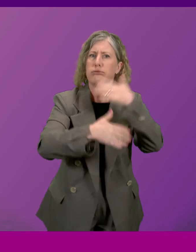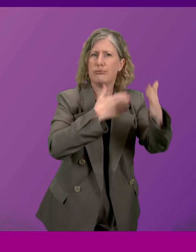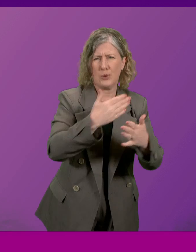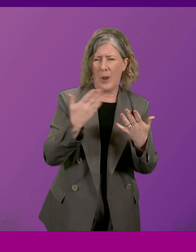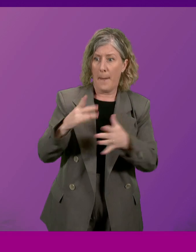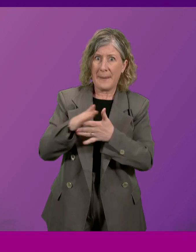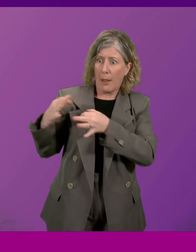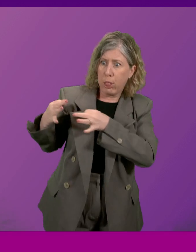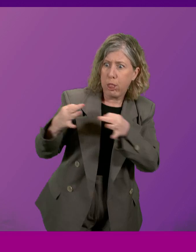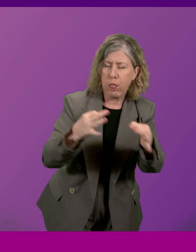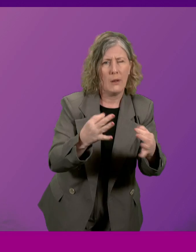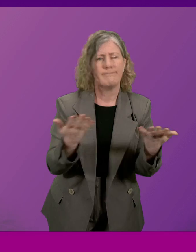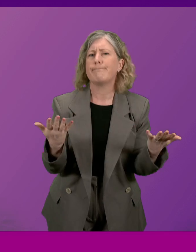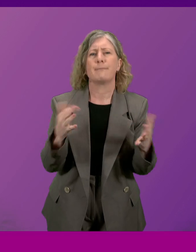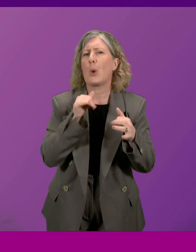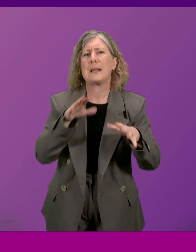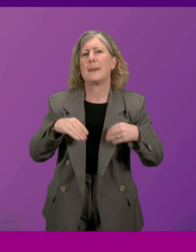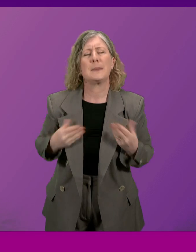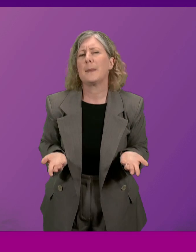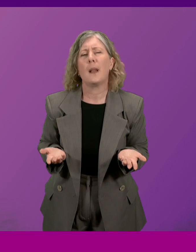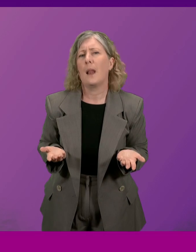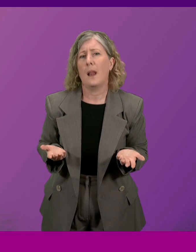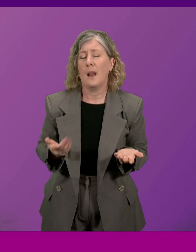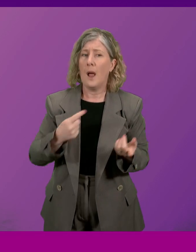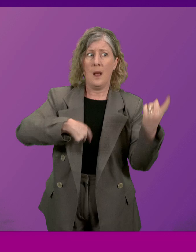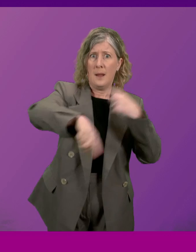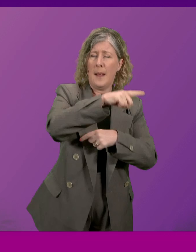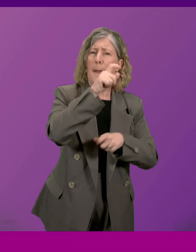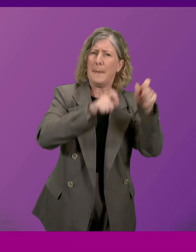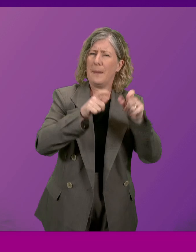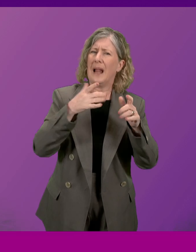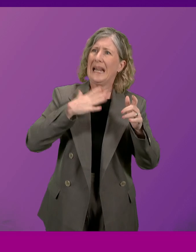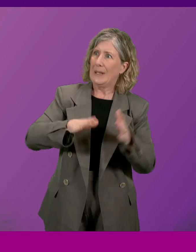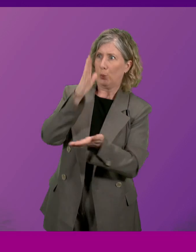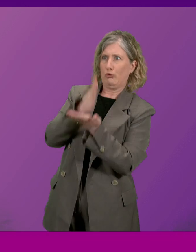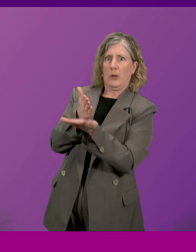Trust in politics matters. We have just heard John Swinney rightly condemning the United Kingdom